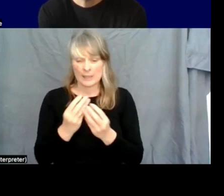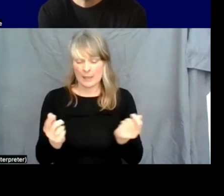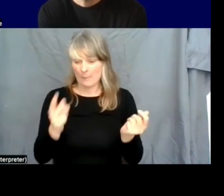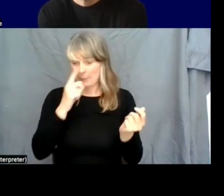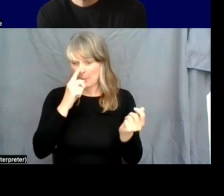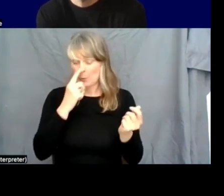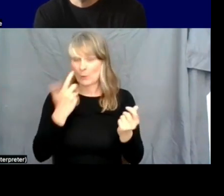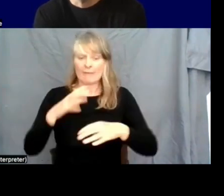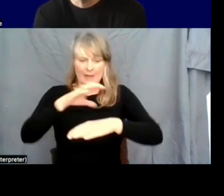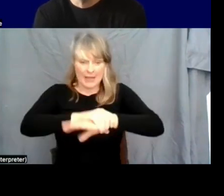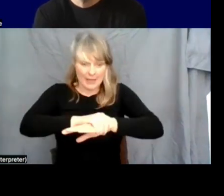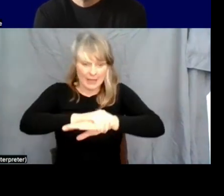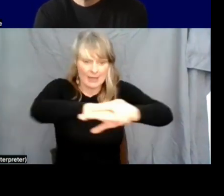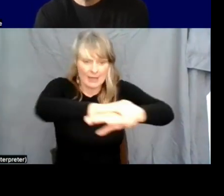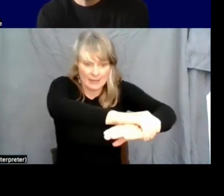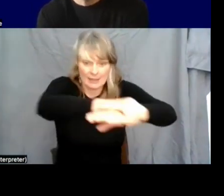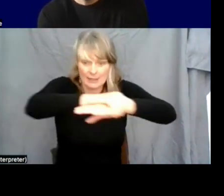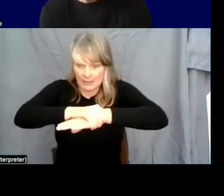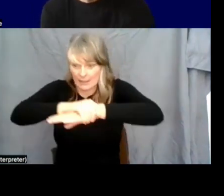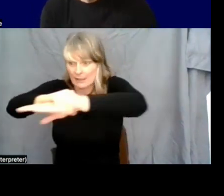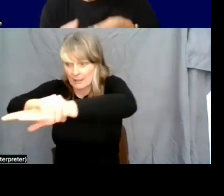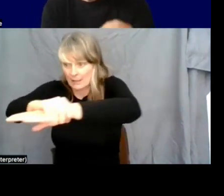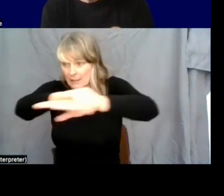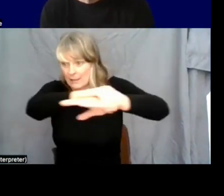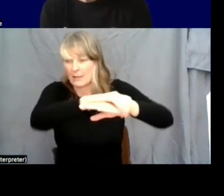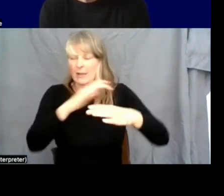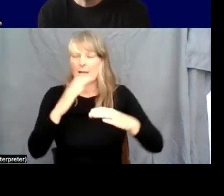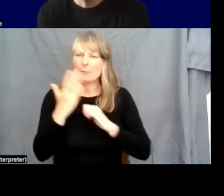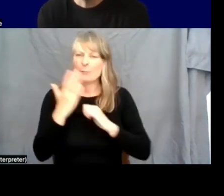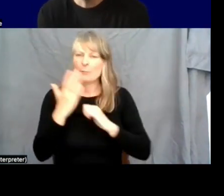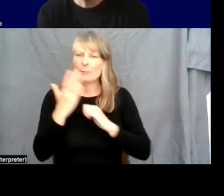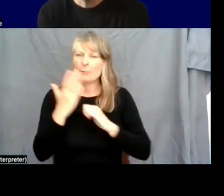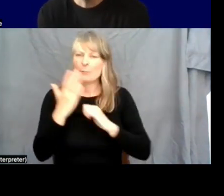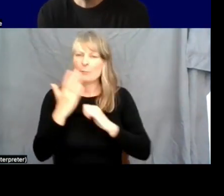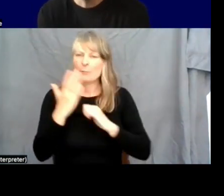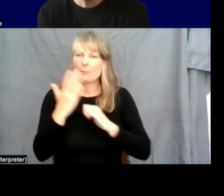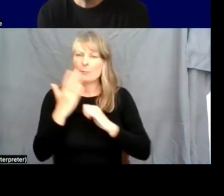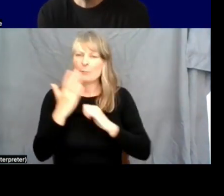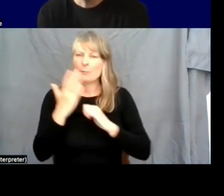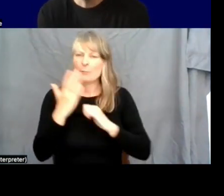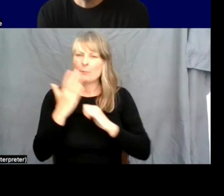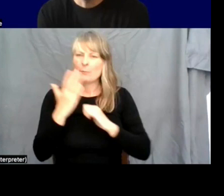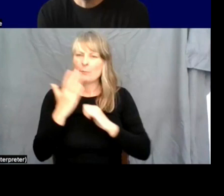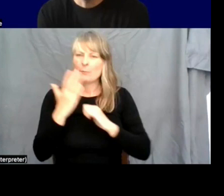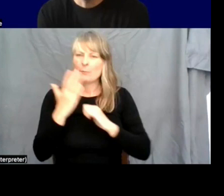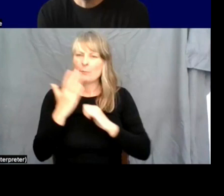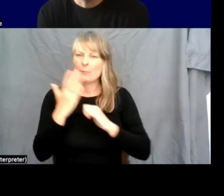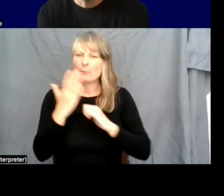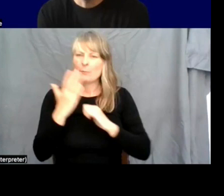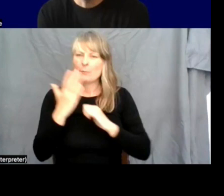are always done too, you will never learn to use your hands independently. You will always wait for the other